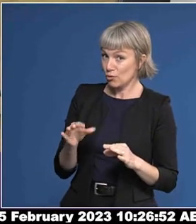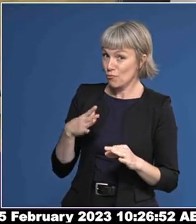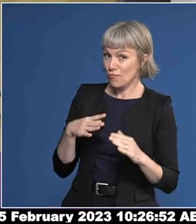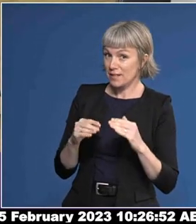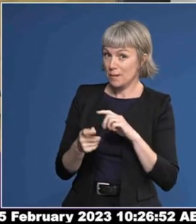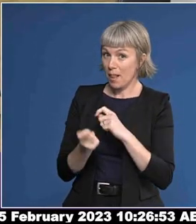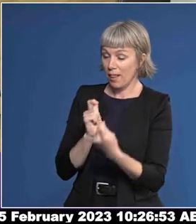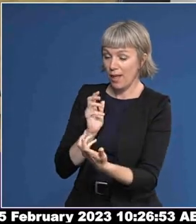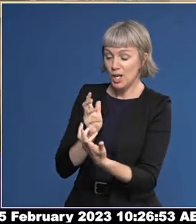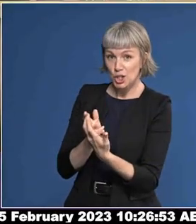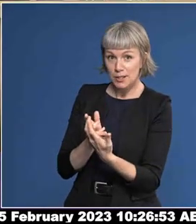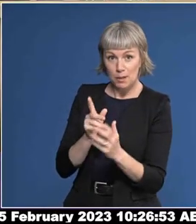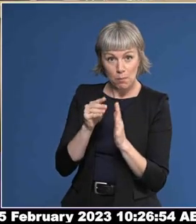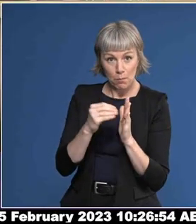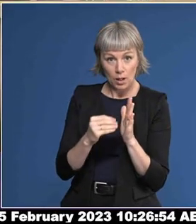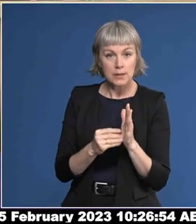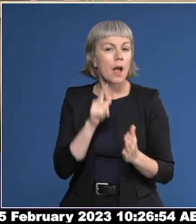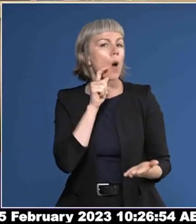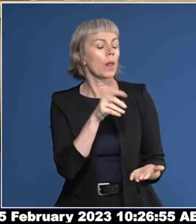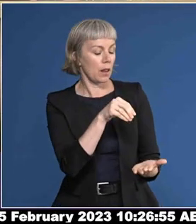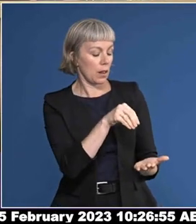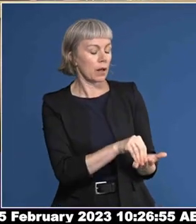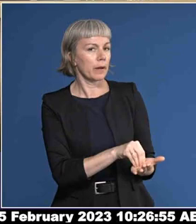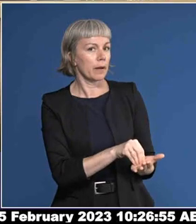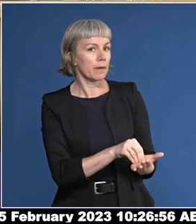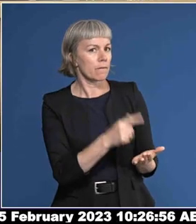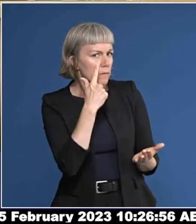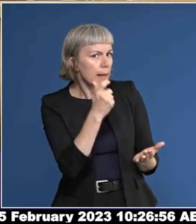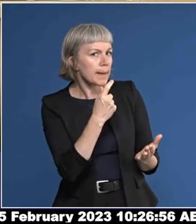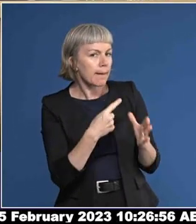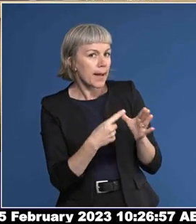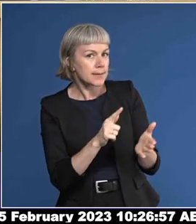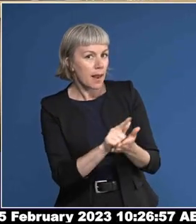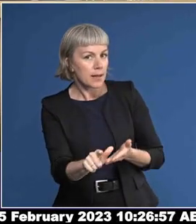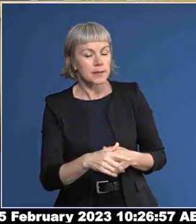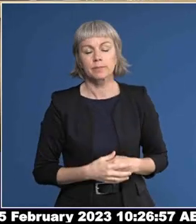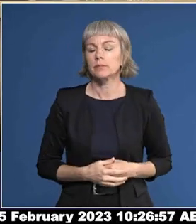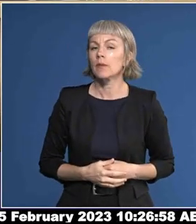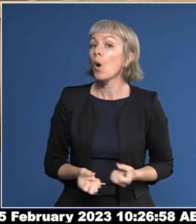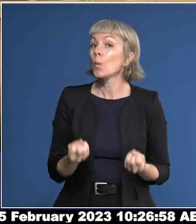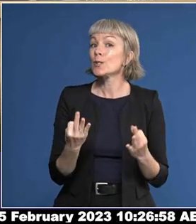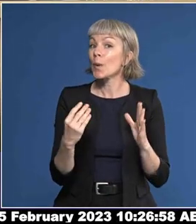I would have to take that on notice. I'm not - MS EASTMAN: And Araluen, you have a - We don't have a policy, but we ask every person that comes through our